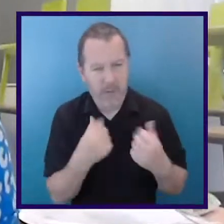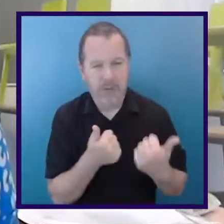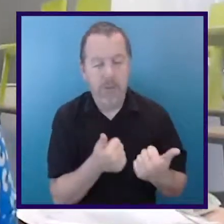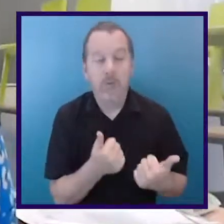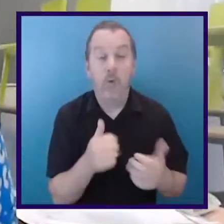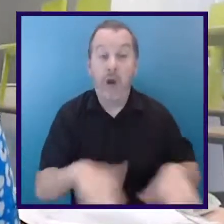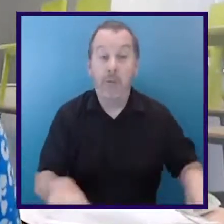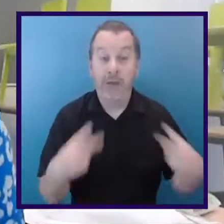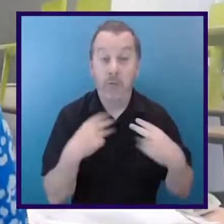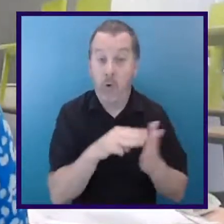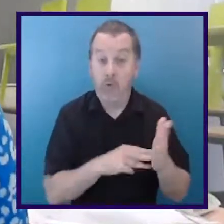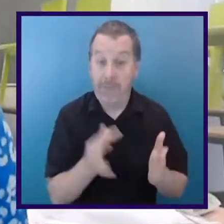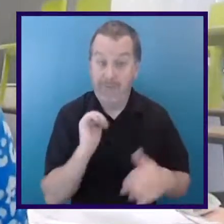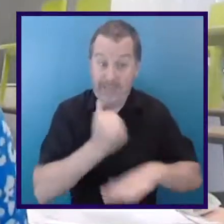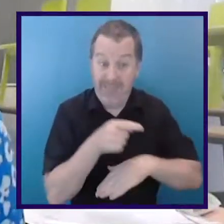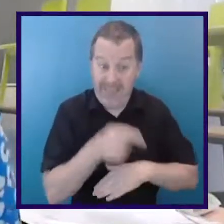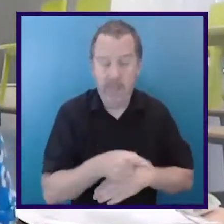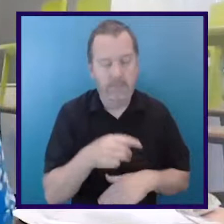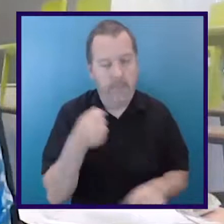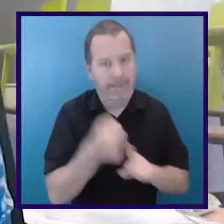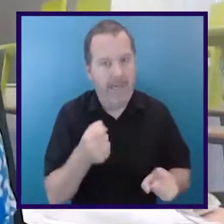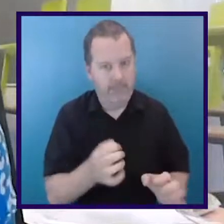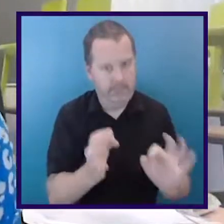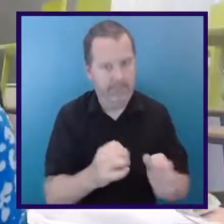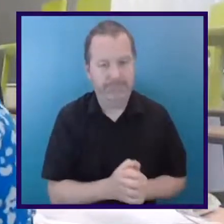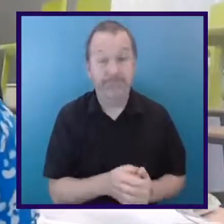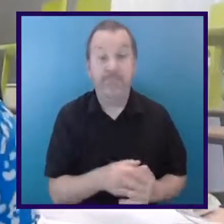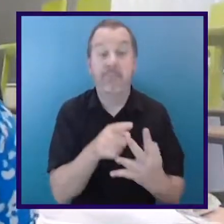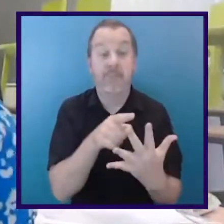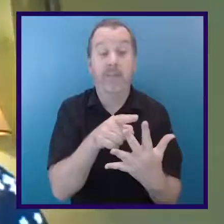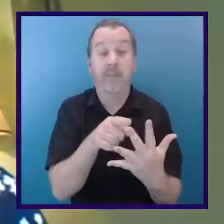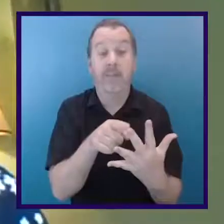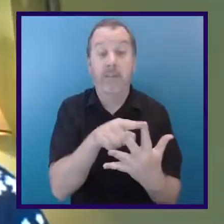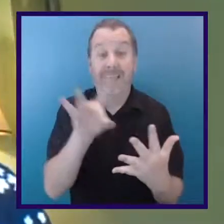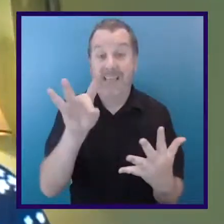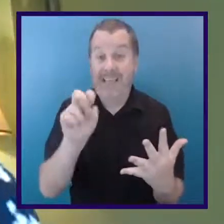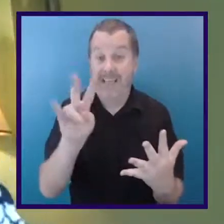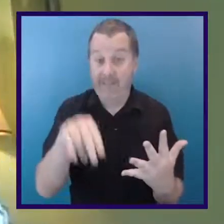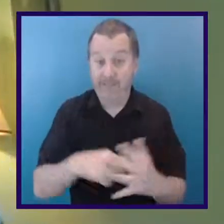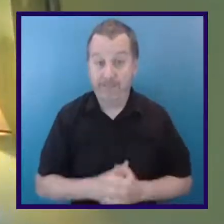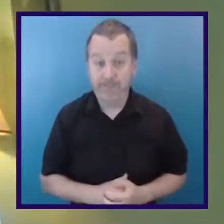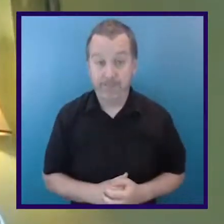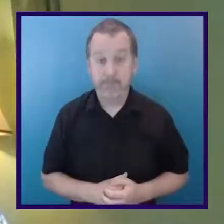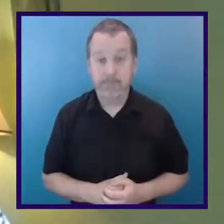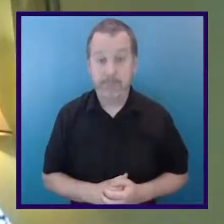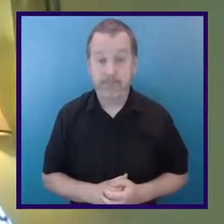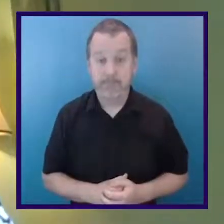So, our primary languages programme I think would have a big impact. Top priority for you. Great. Thank you, Kevin?